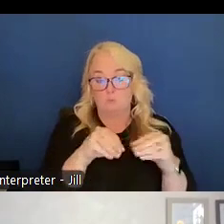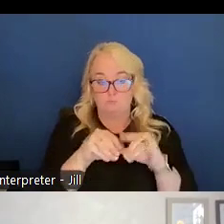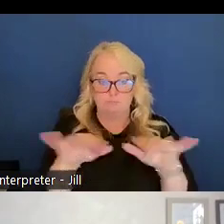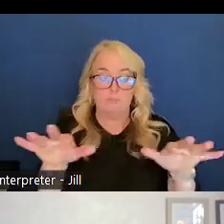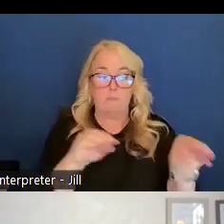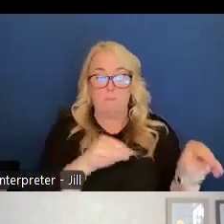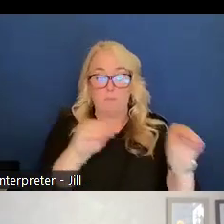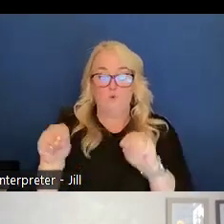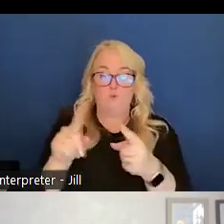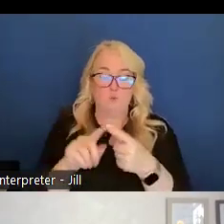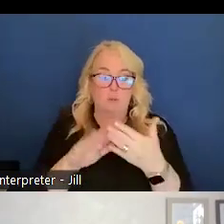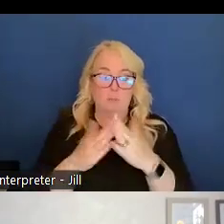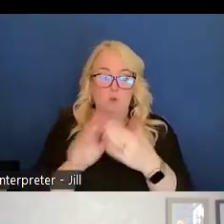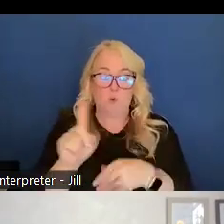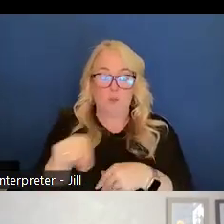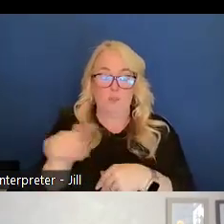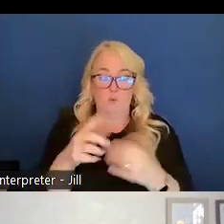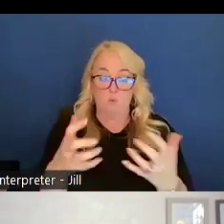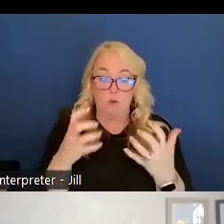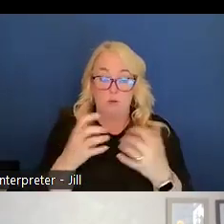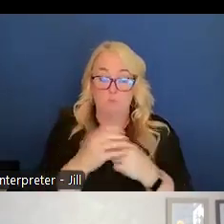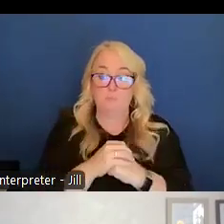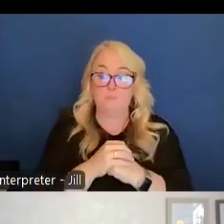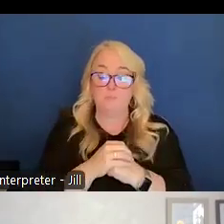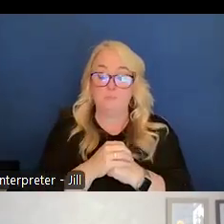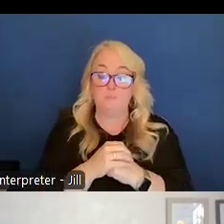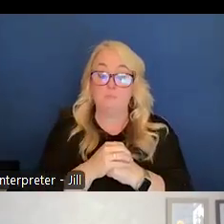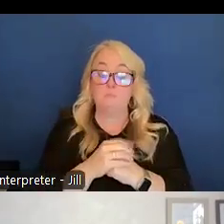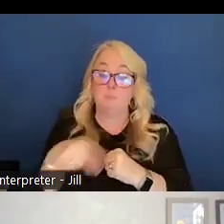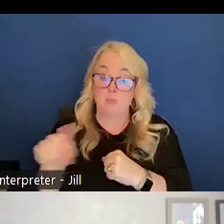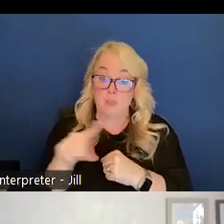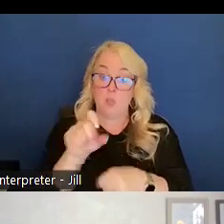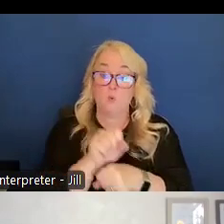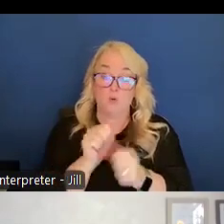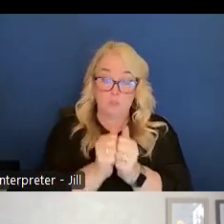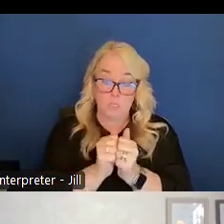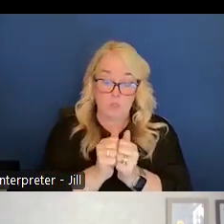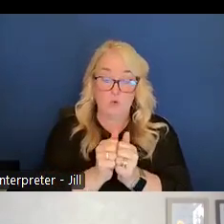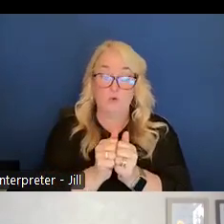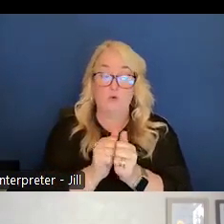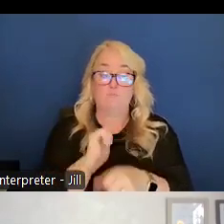choice. So they work together to form together, and group